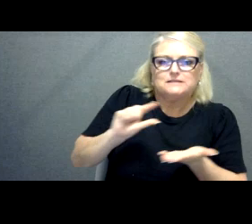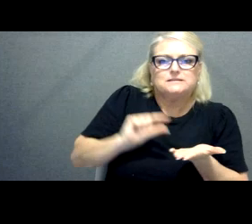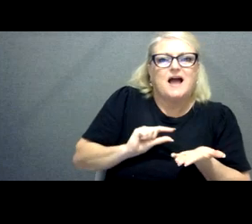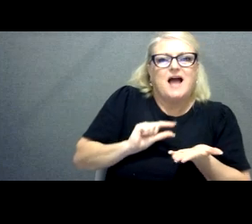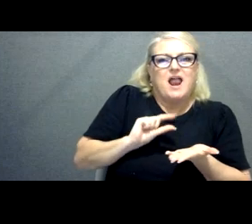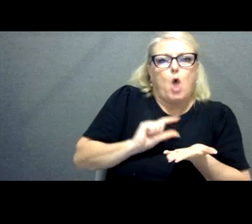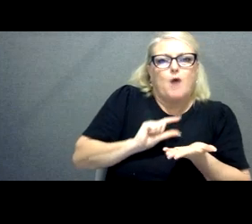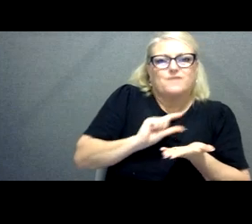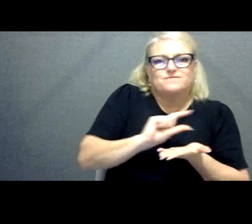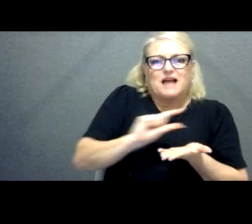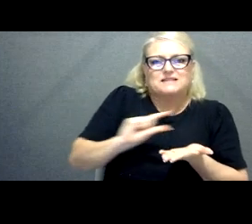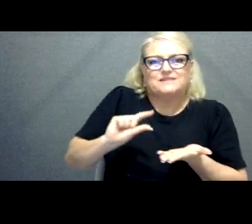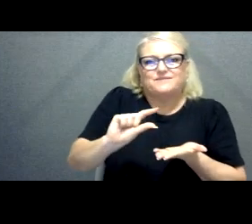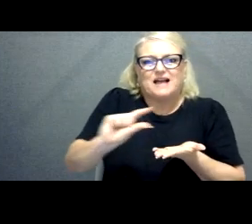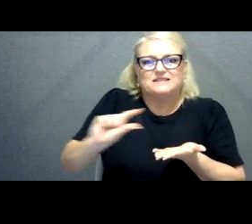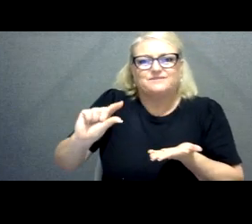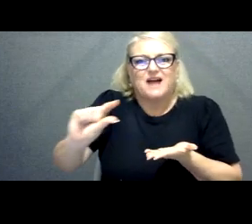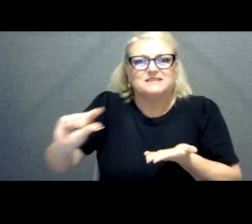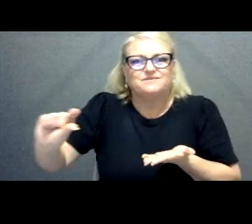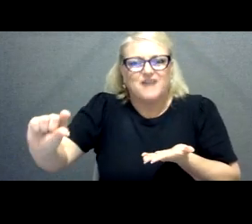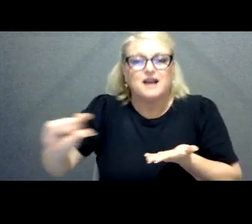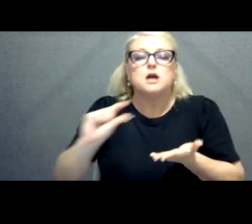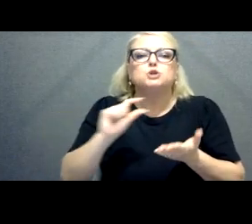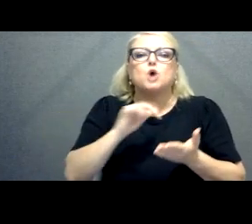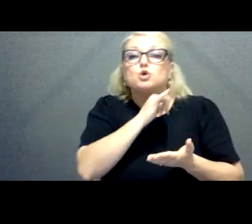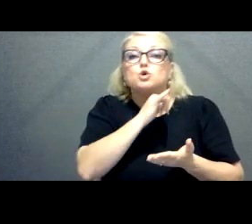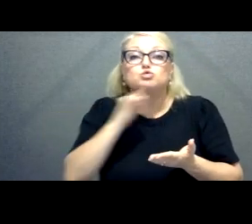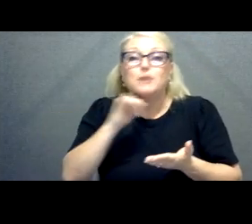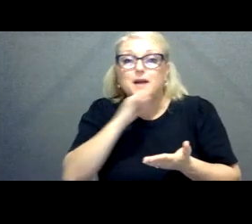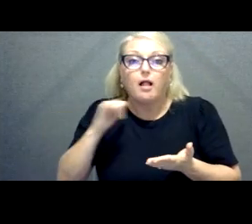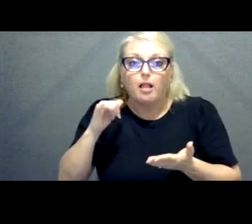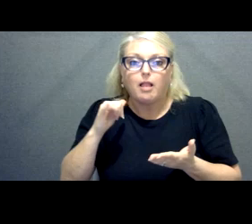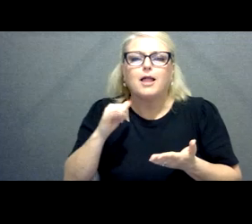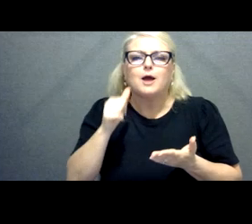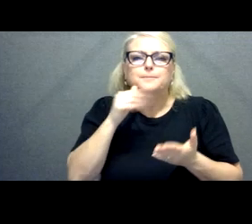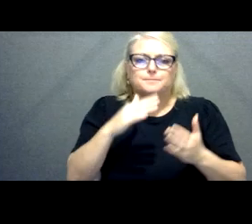in a criminal law case um where the matter has to go through the Magistrates Court for for a